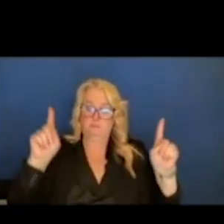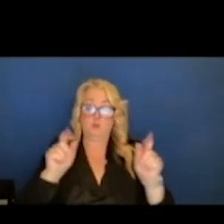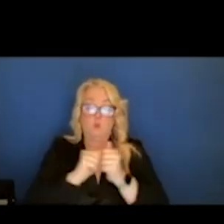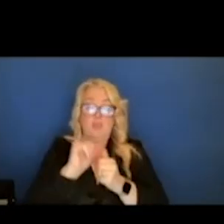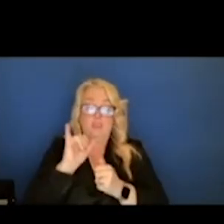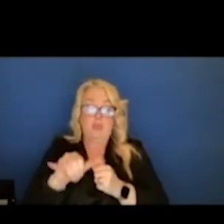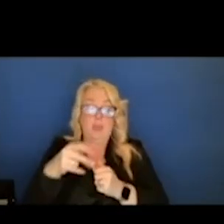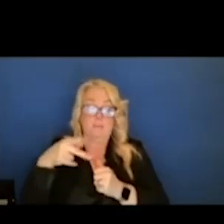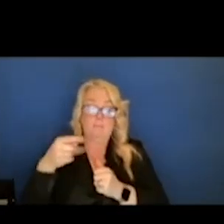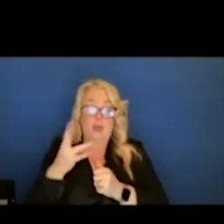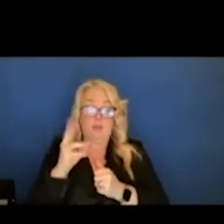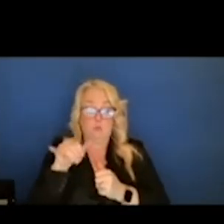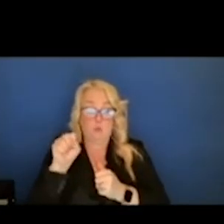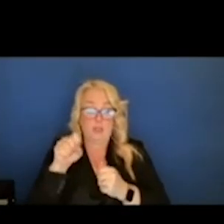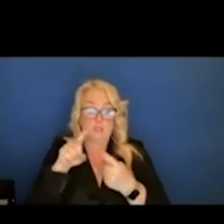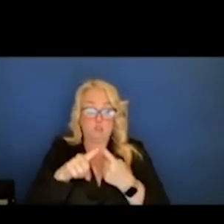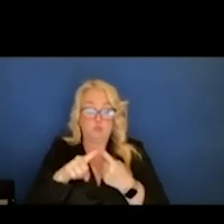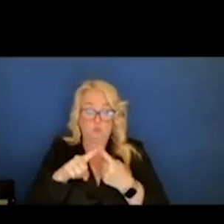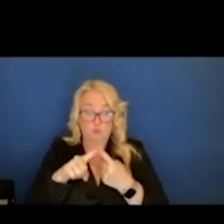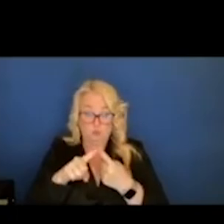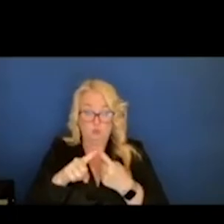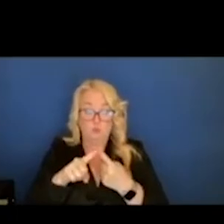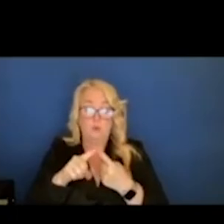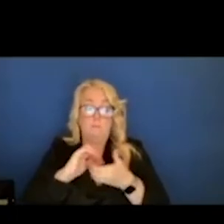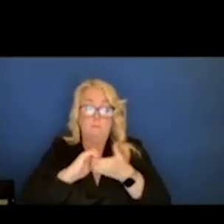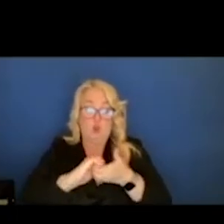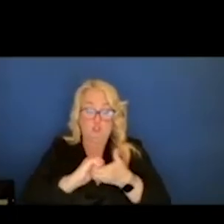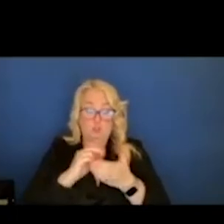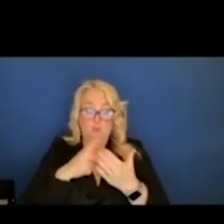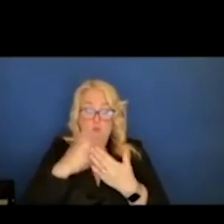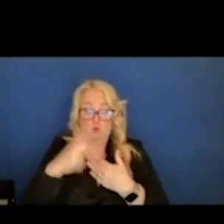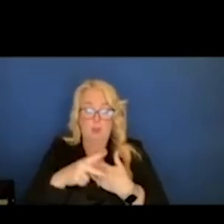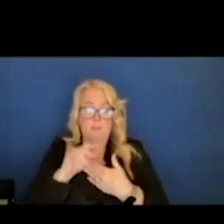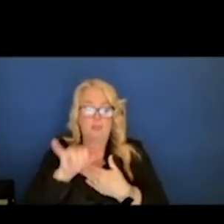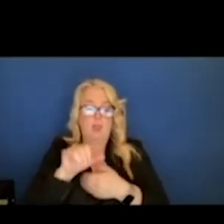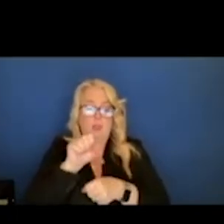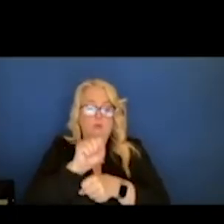Through the Pathways to Progress program, this student was placed in a work experience